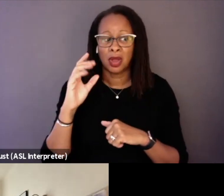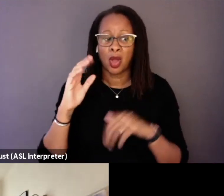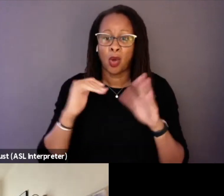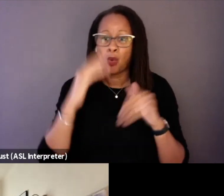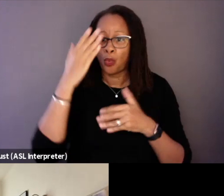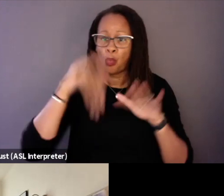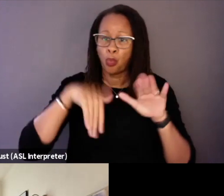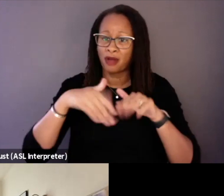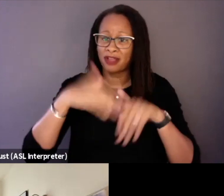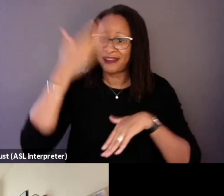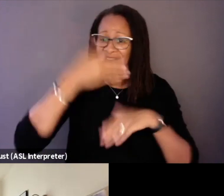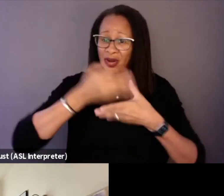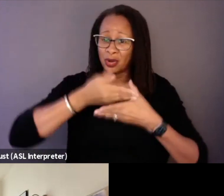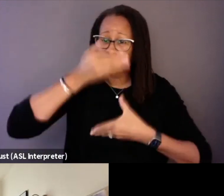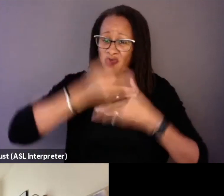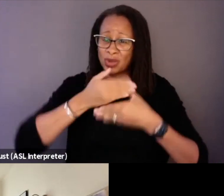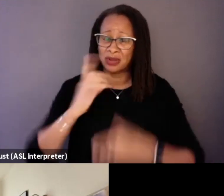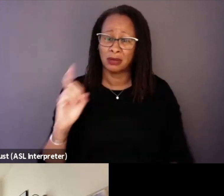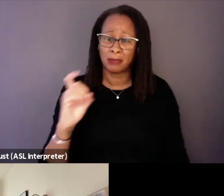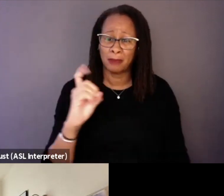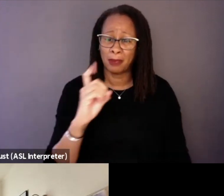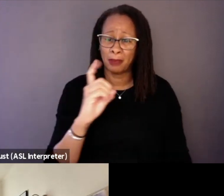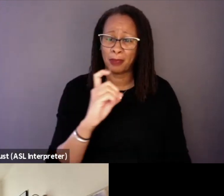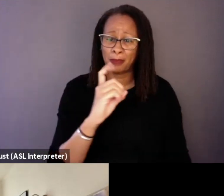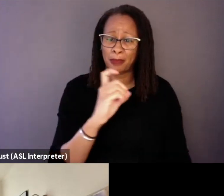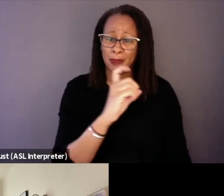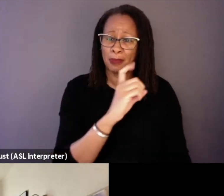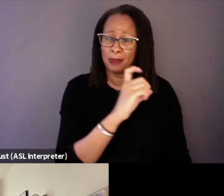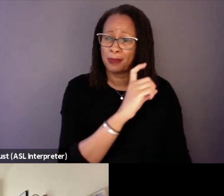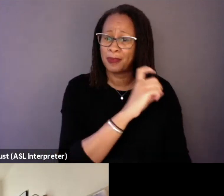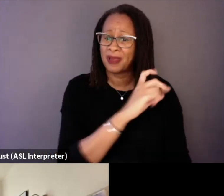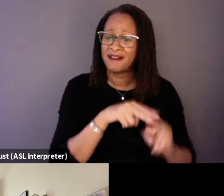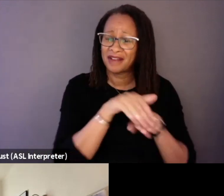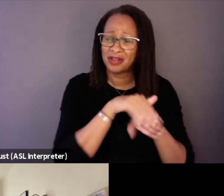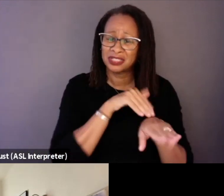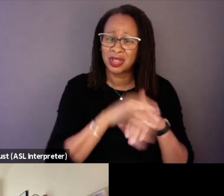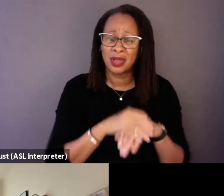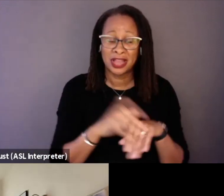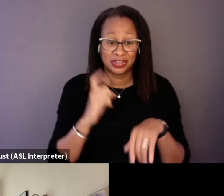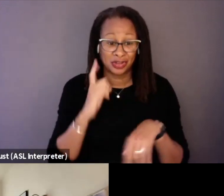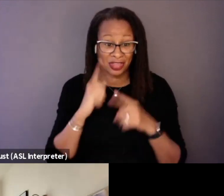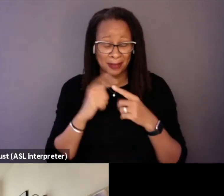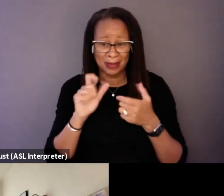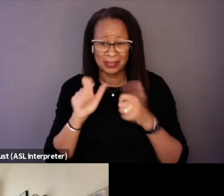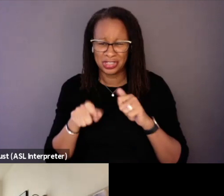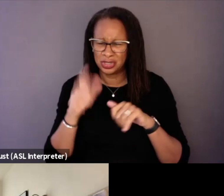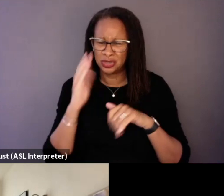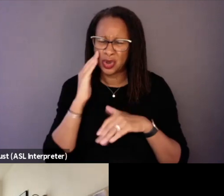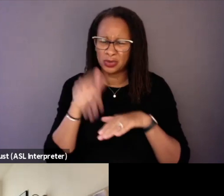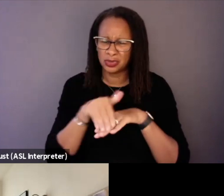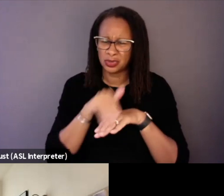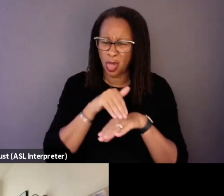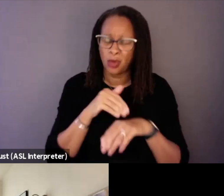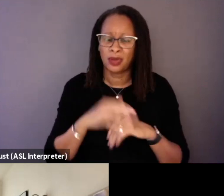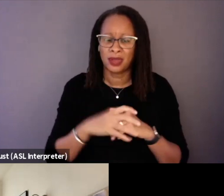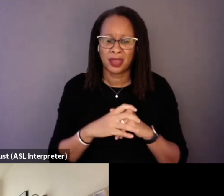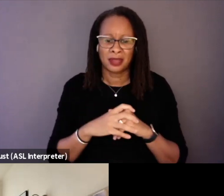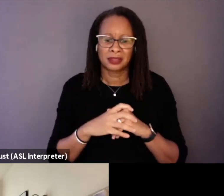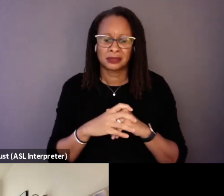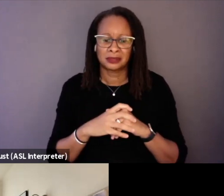When you had to think them up. You had to think them up. You had to know that you needed to shoot in slow motion, or that you needed the--- You saw some smoke.